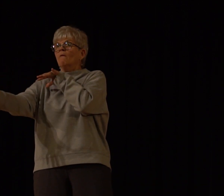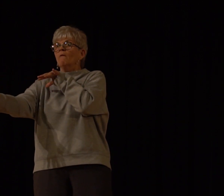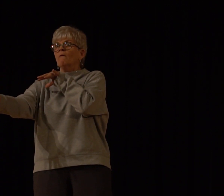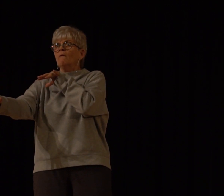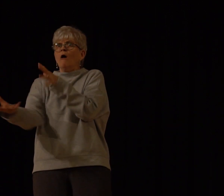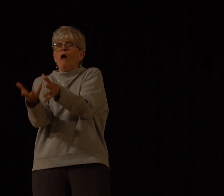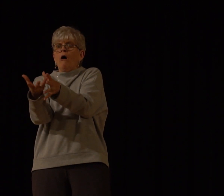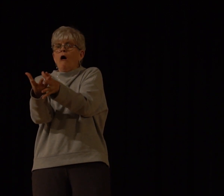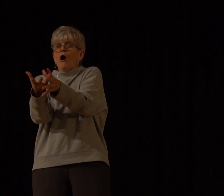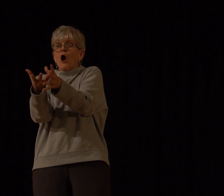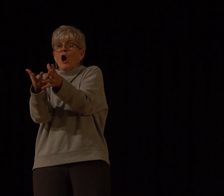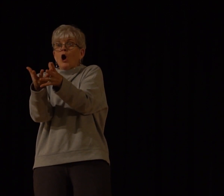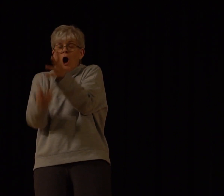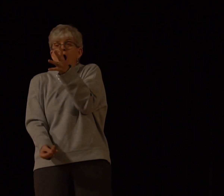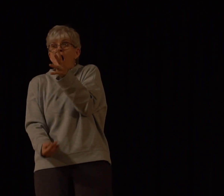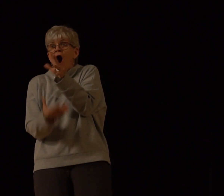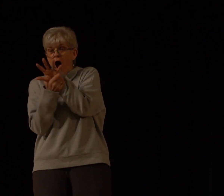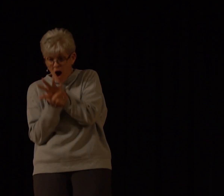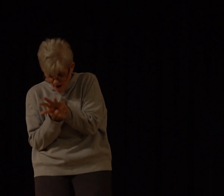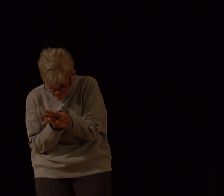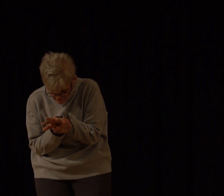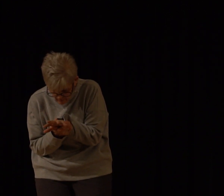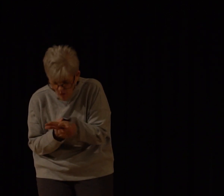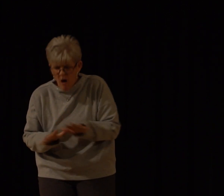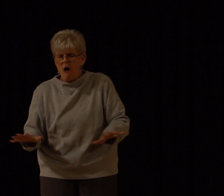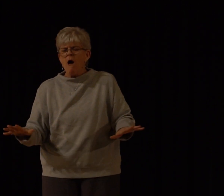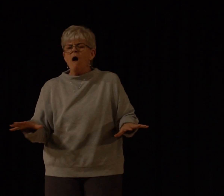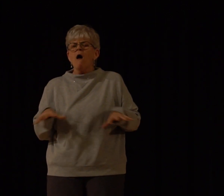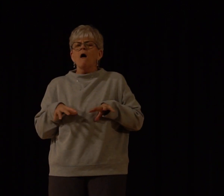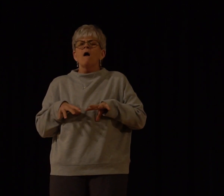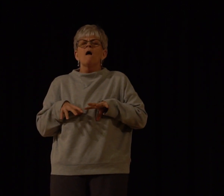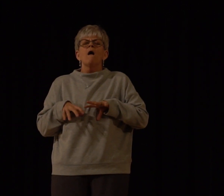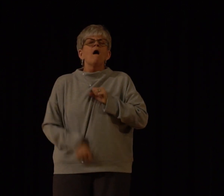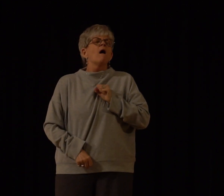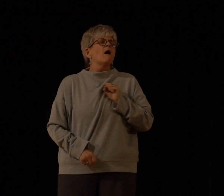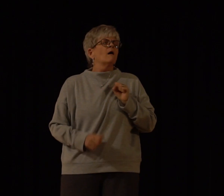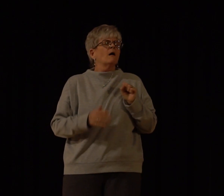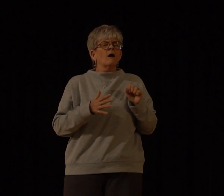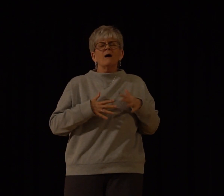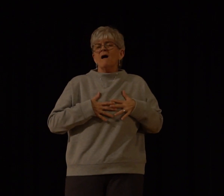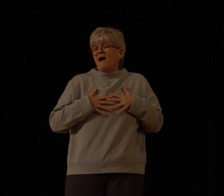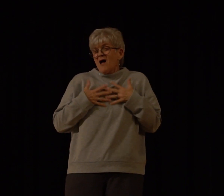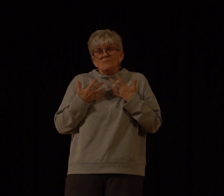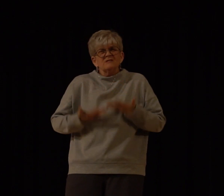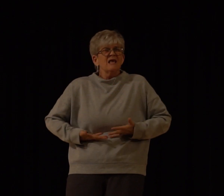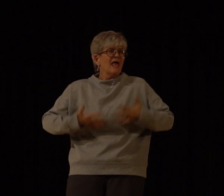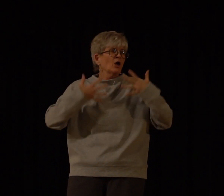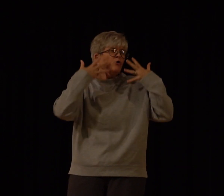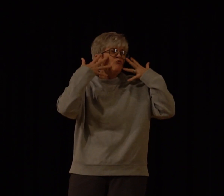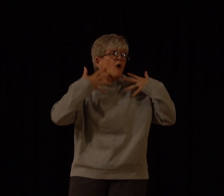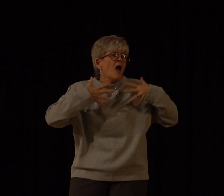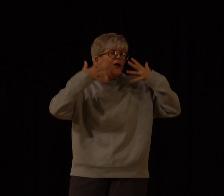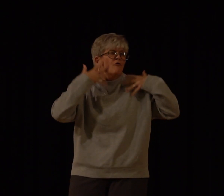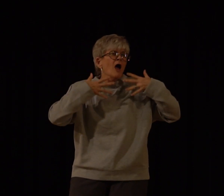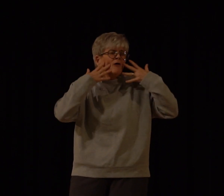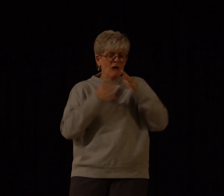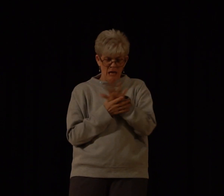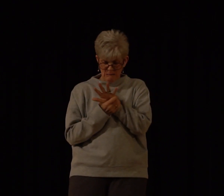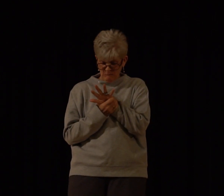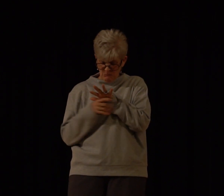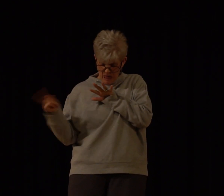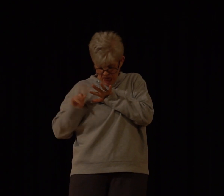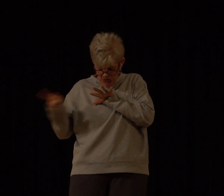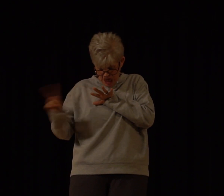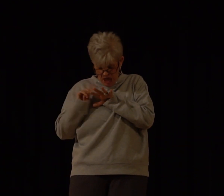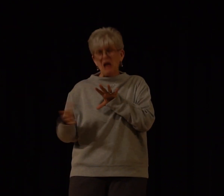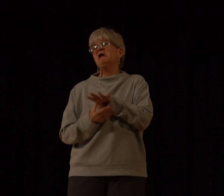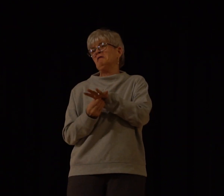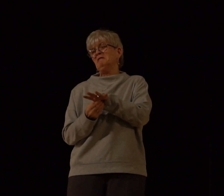I noticed my ring was gone! Absolutely gone! and I was heartbroken. I was so upset, I was